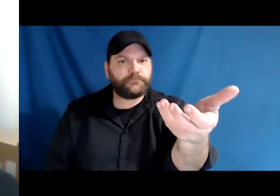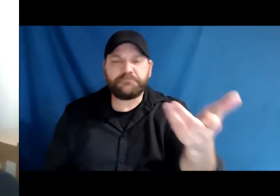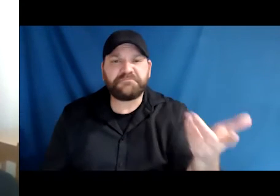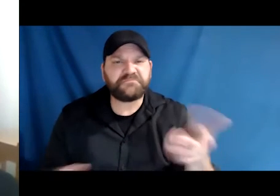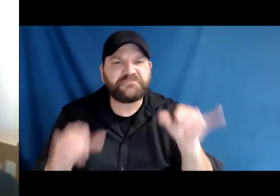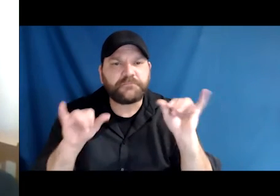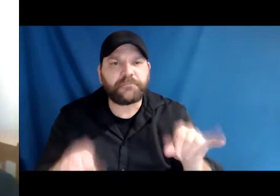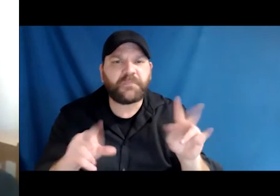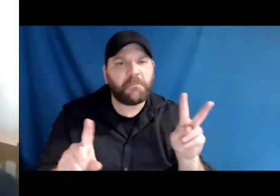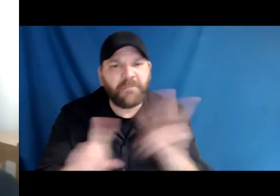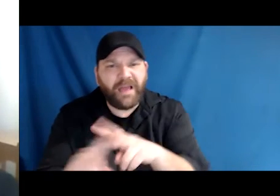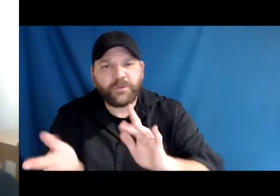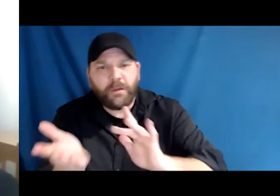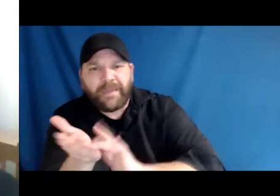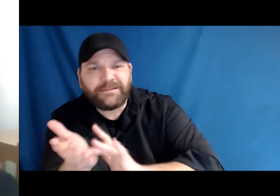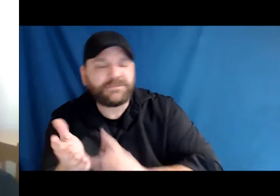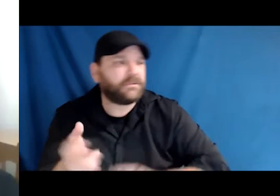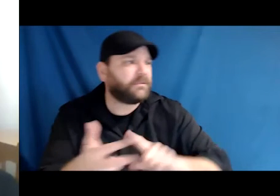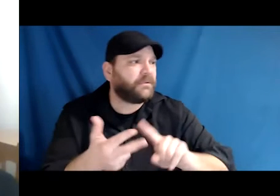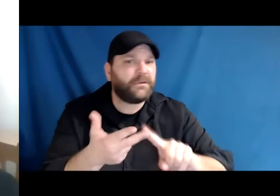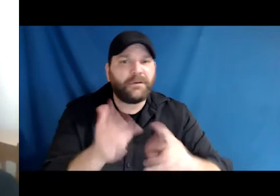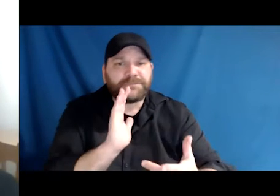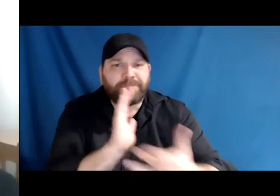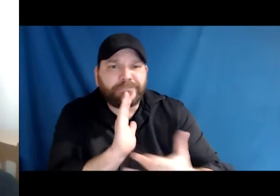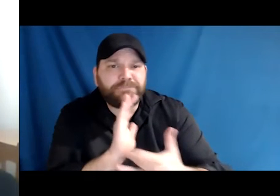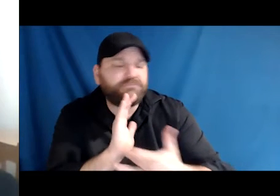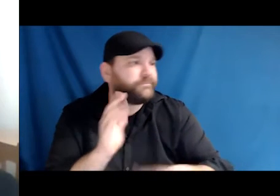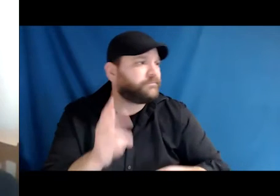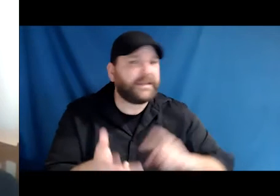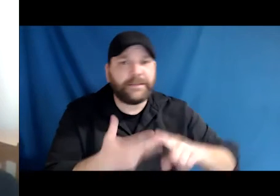how we can understand the past even better to inform future decisions,